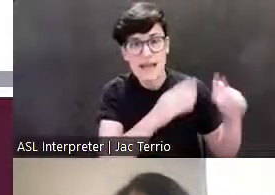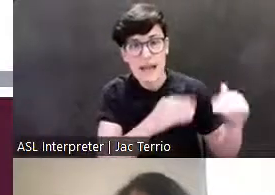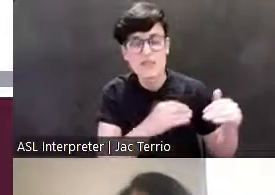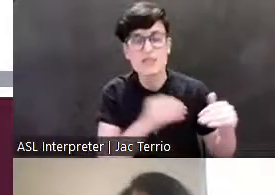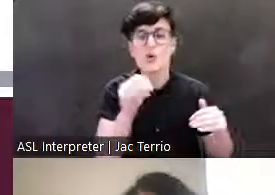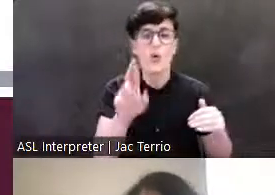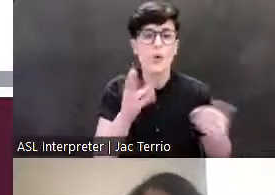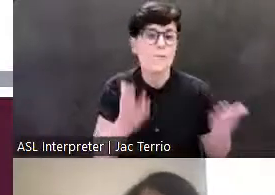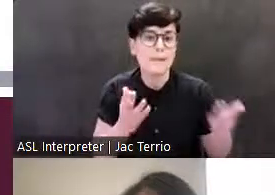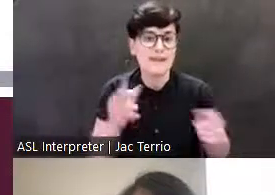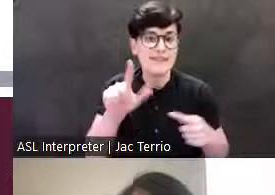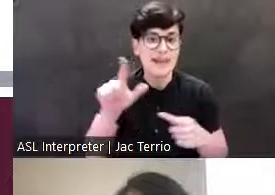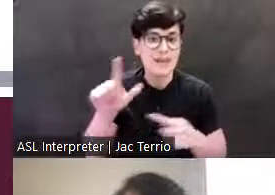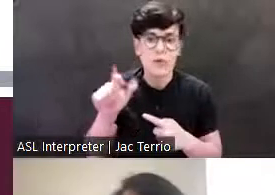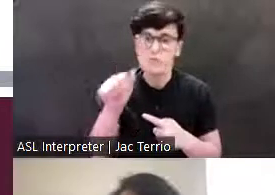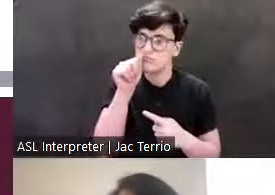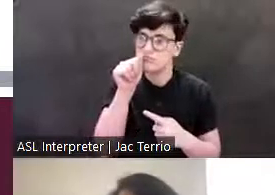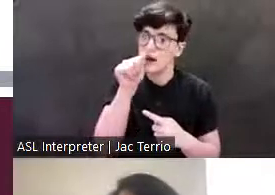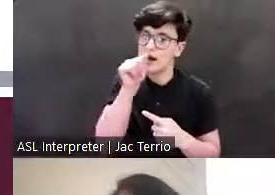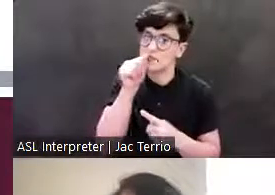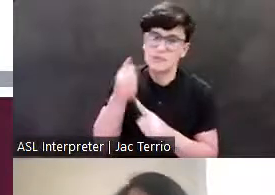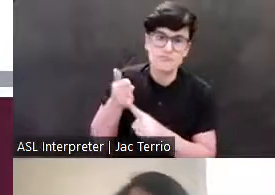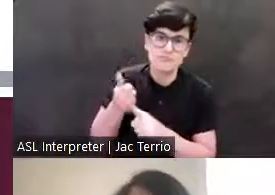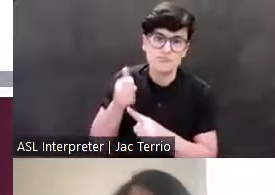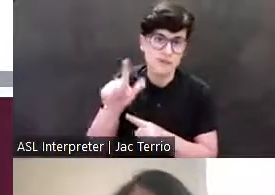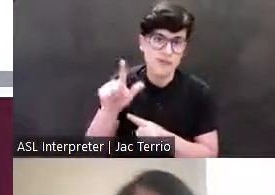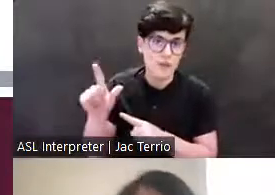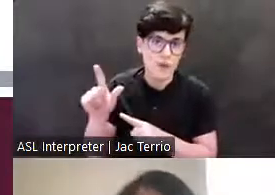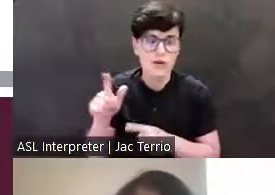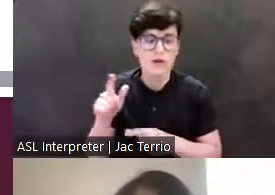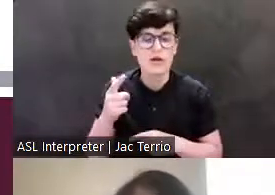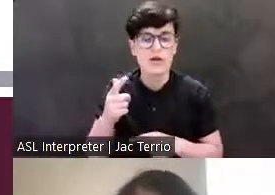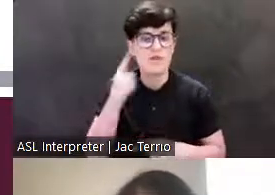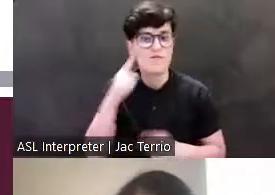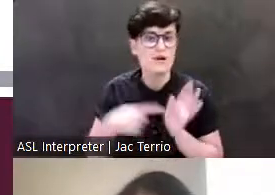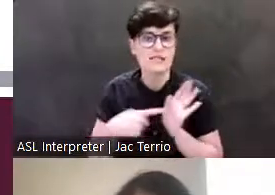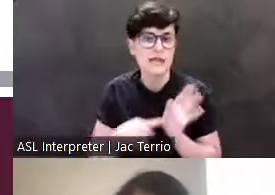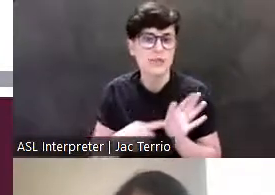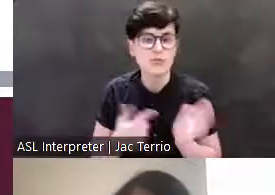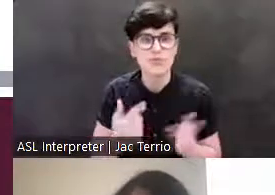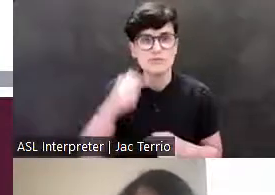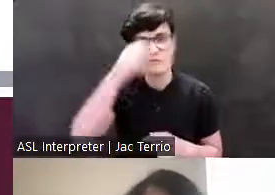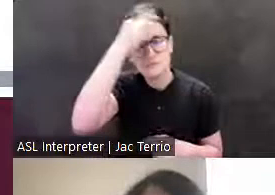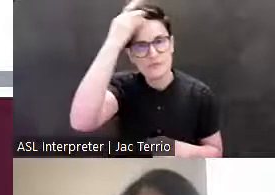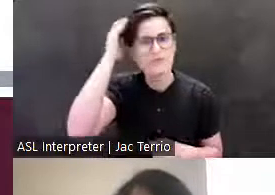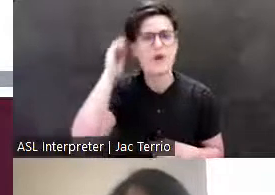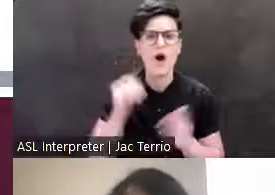is a private landlord who has for example, there is often big apartment buildings or